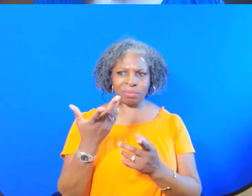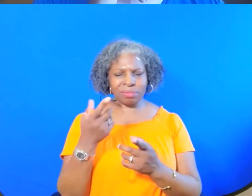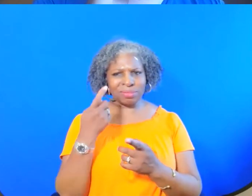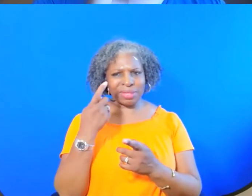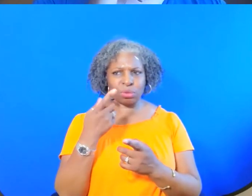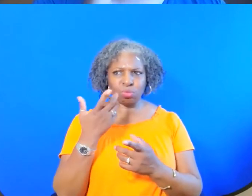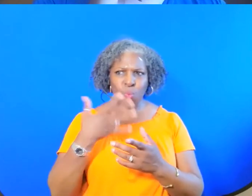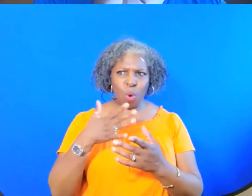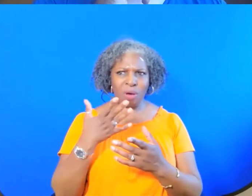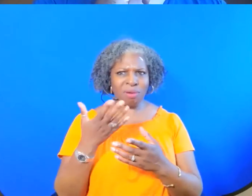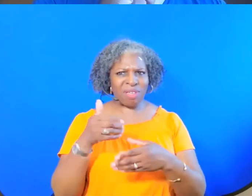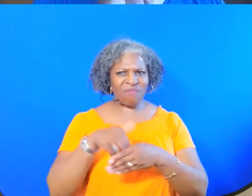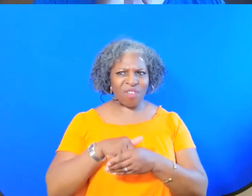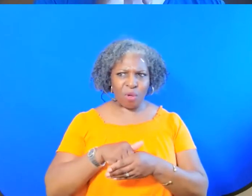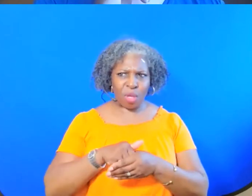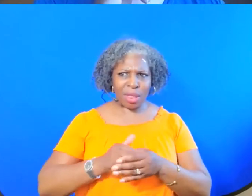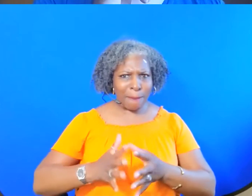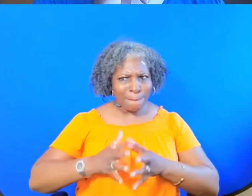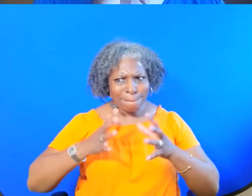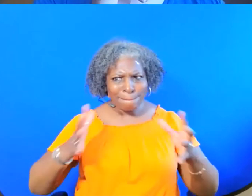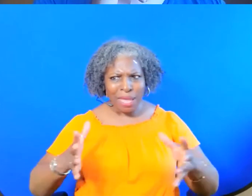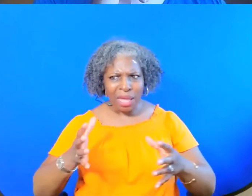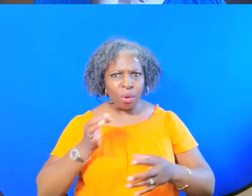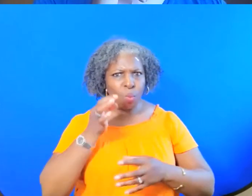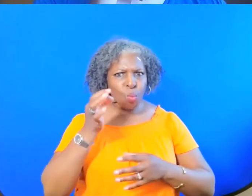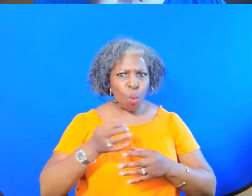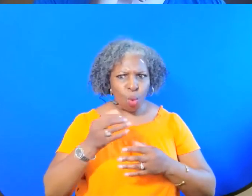waterfront development project? Would we do this in our hometown?